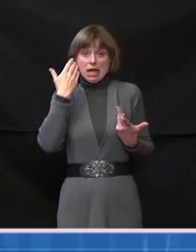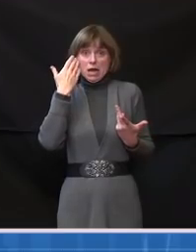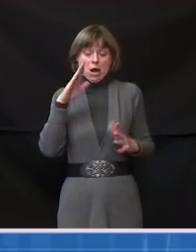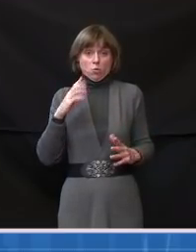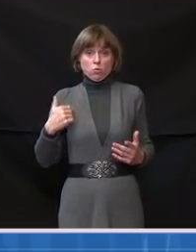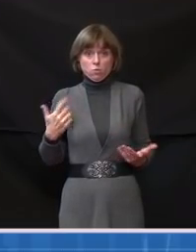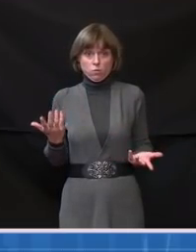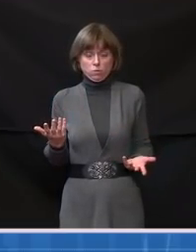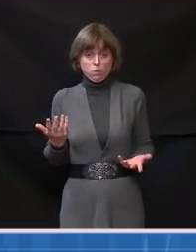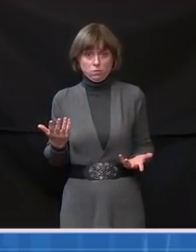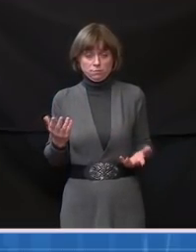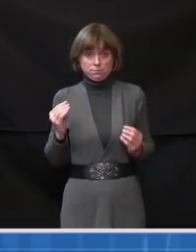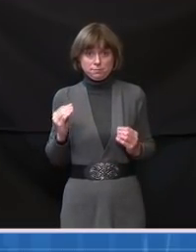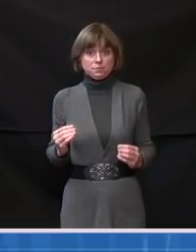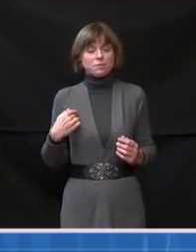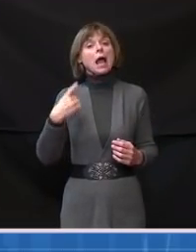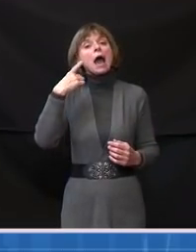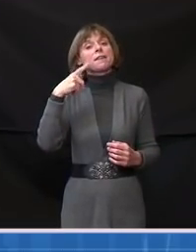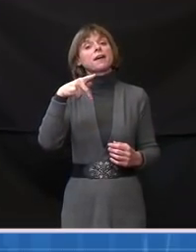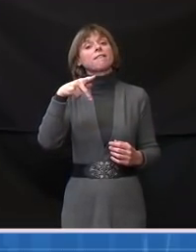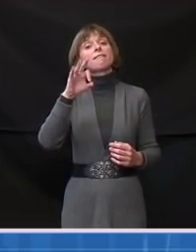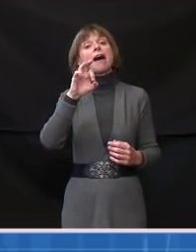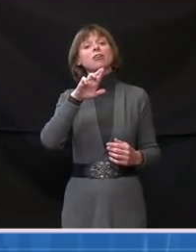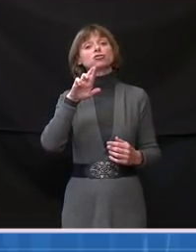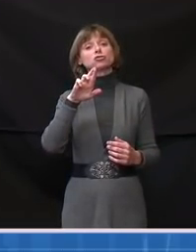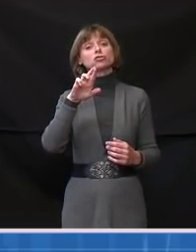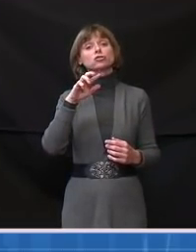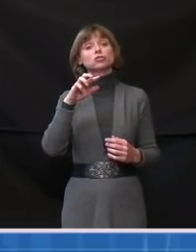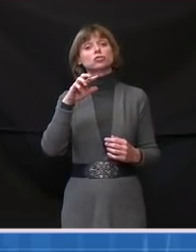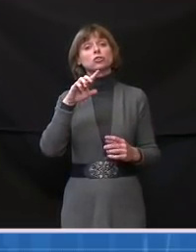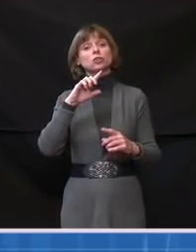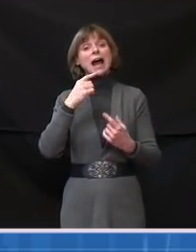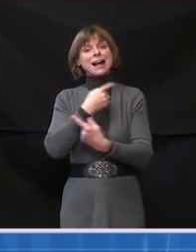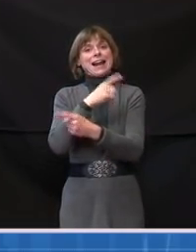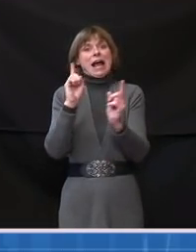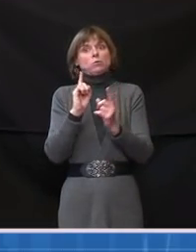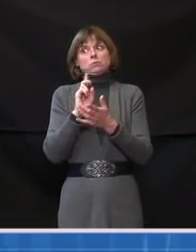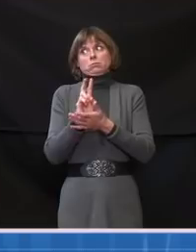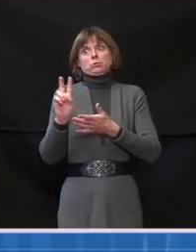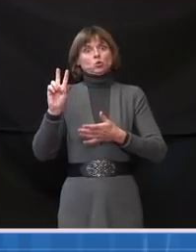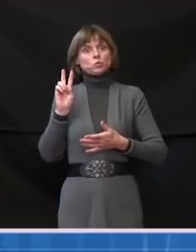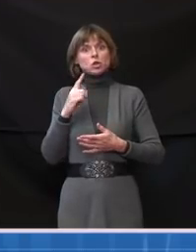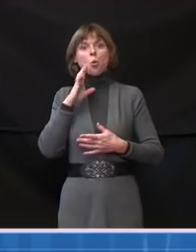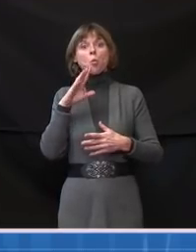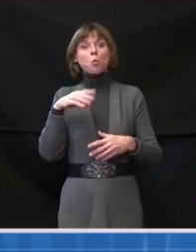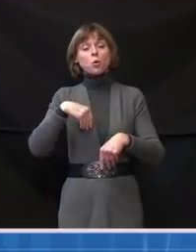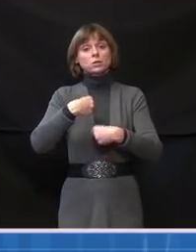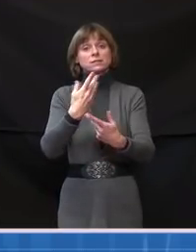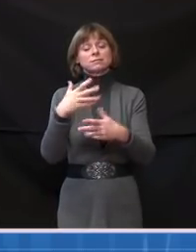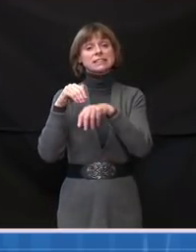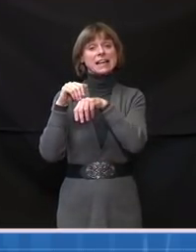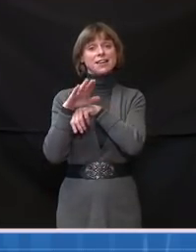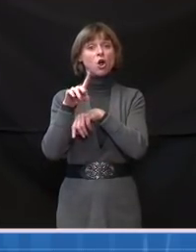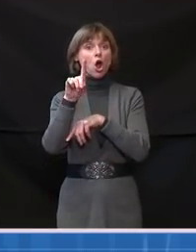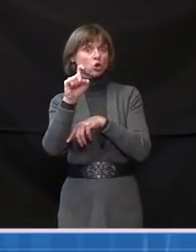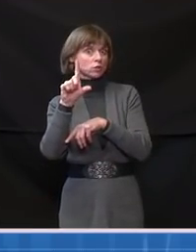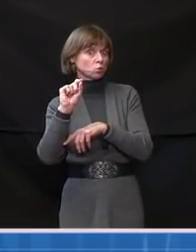What I think Pfizer did announce a couple of weeks ago was that they were going to deliver 120 million doses in the first quarter,